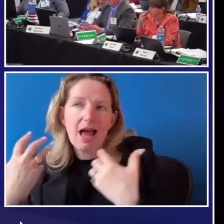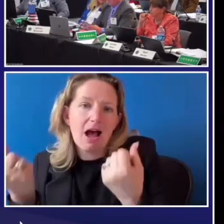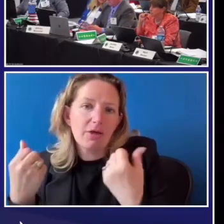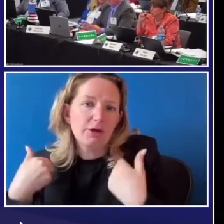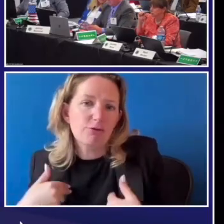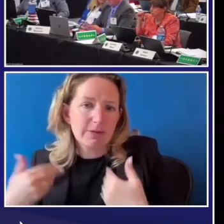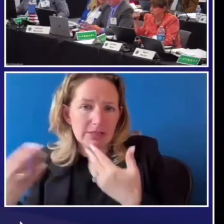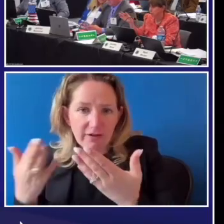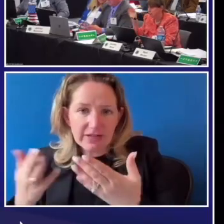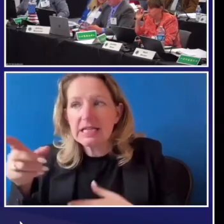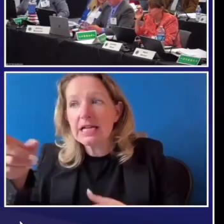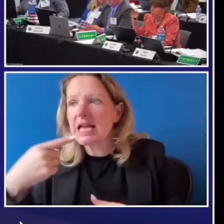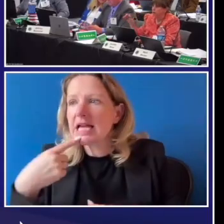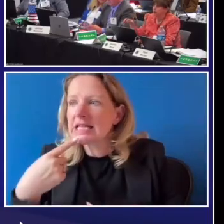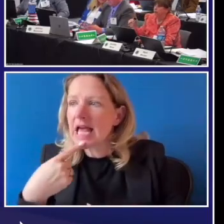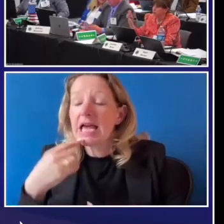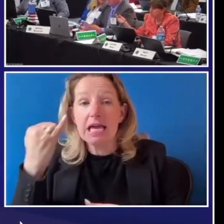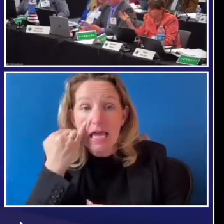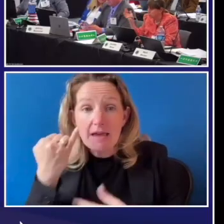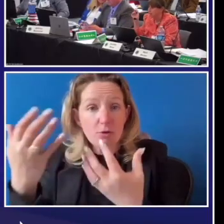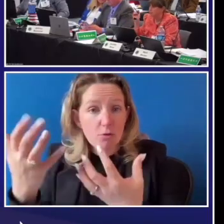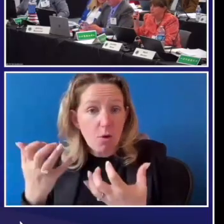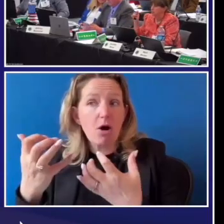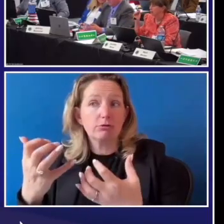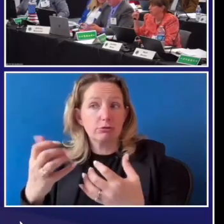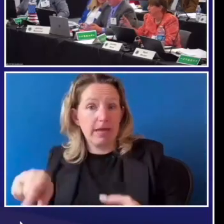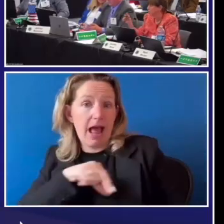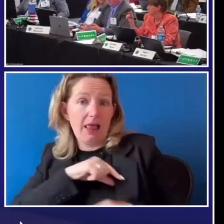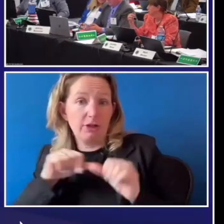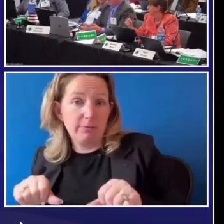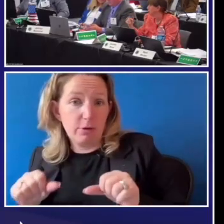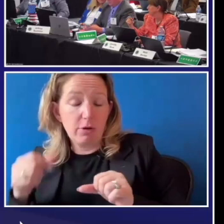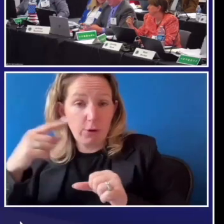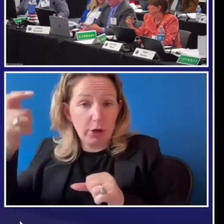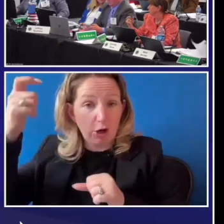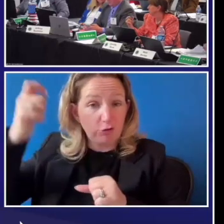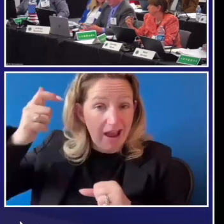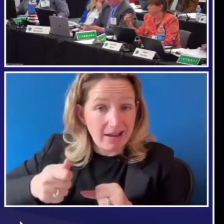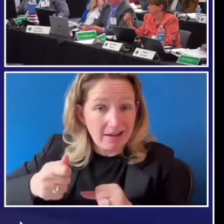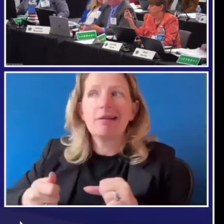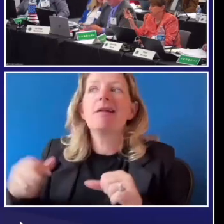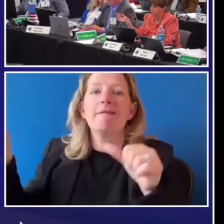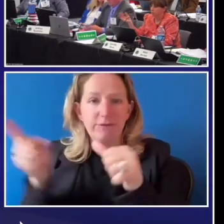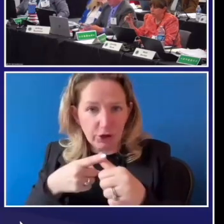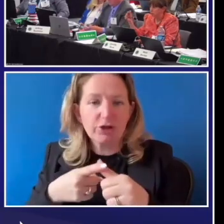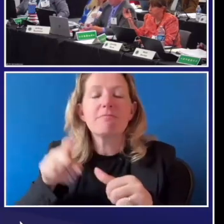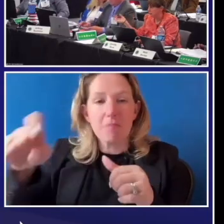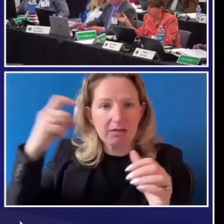you know, in order to be eligible for a grant, you need to be recognized by, um, you know, an agency in the field.